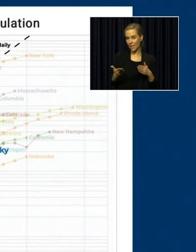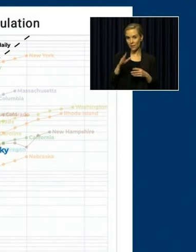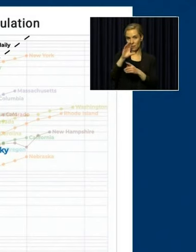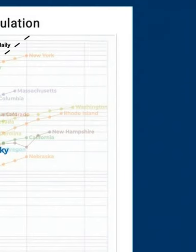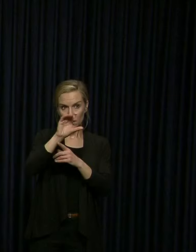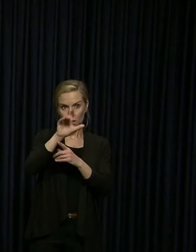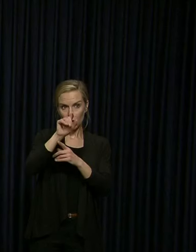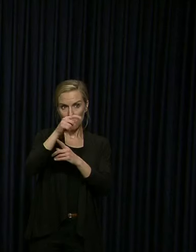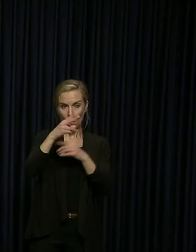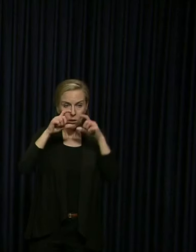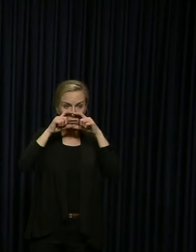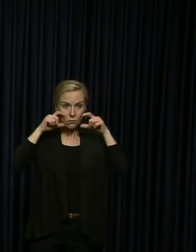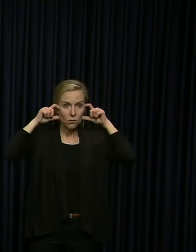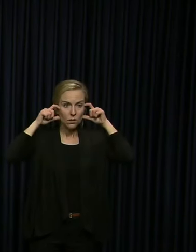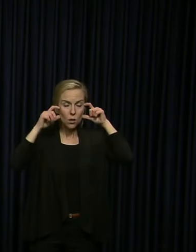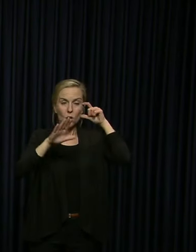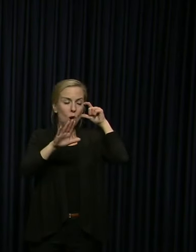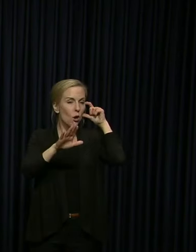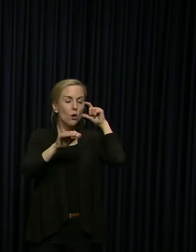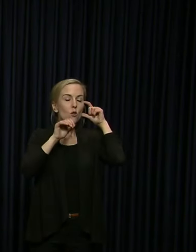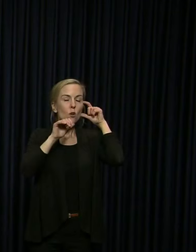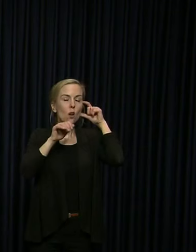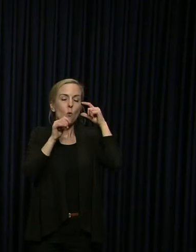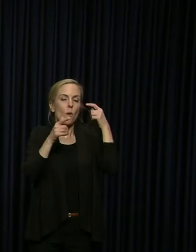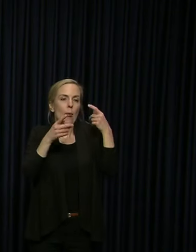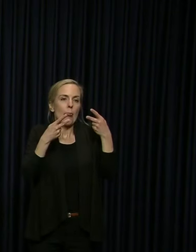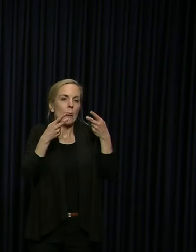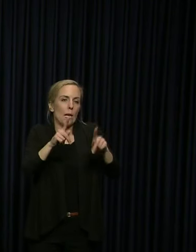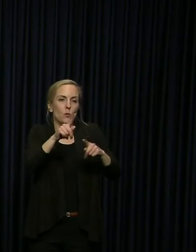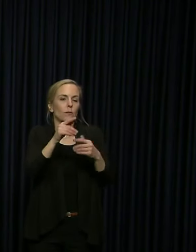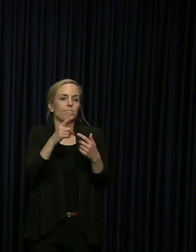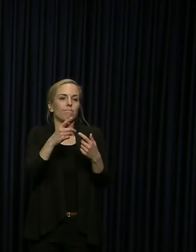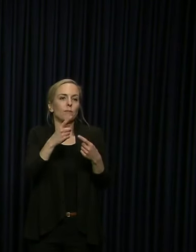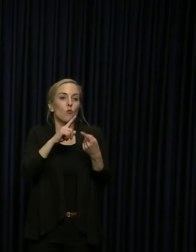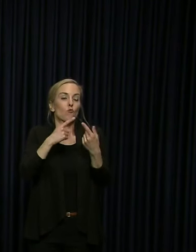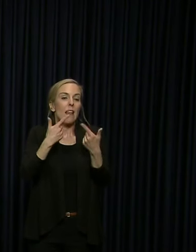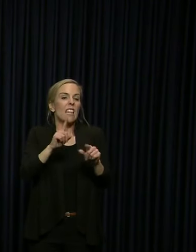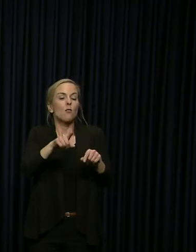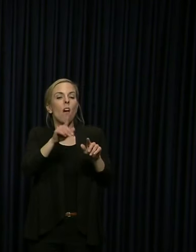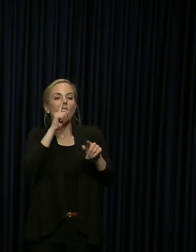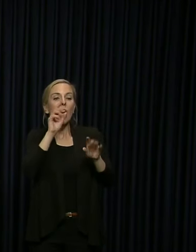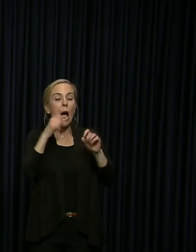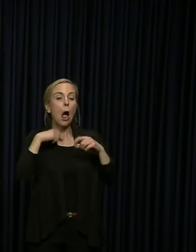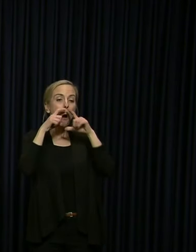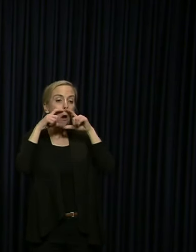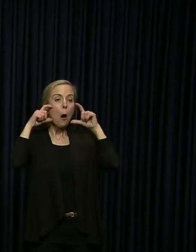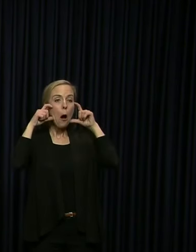THAT WE CAN GET, WHILE OUR DRIVE-THROUGH TESTING AT THE